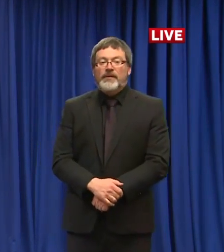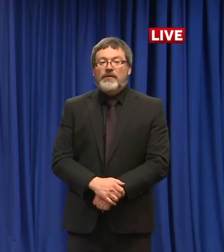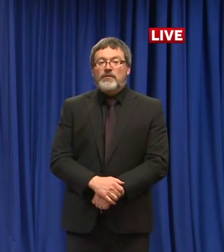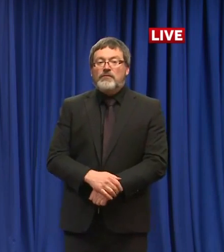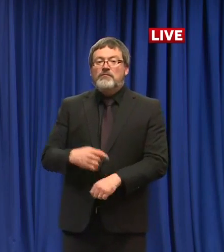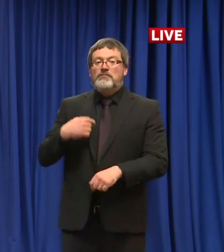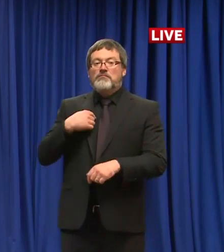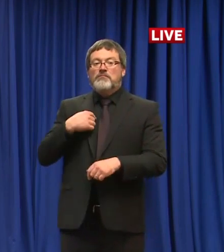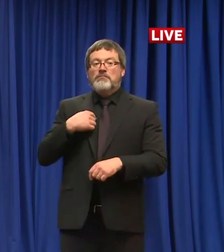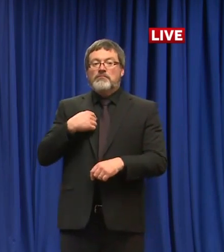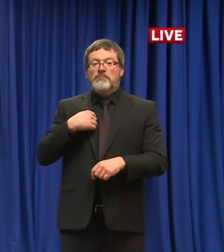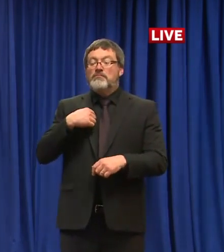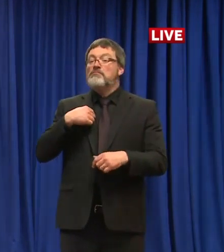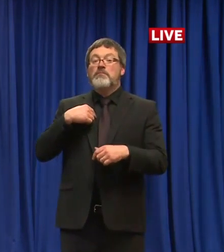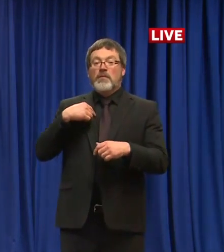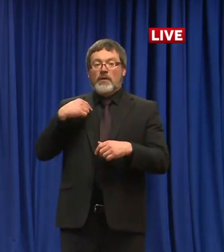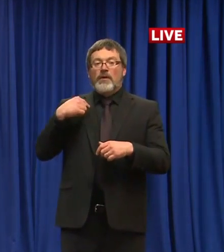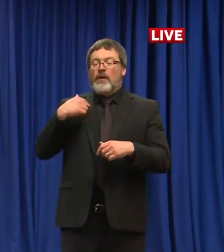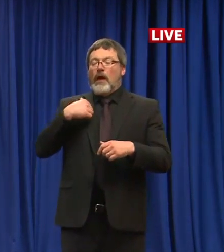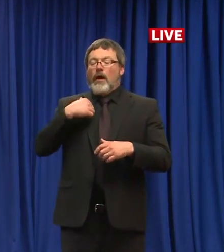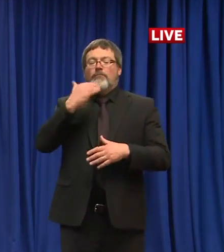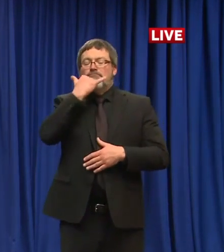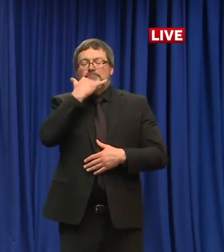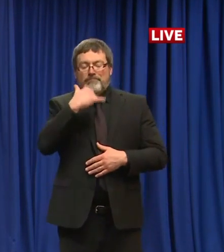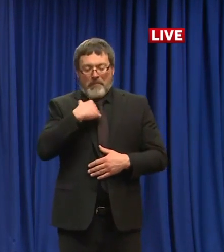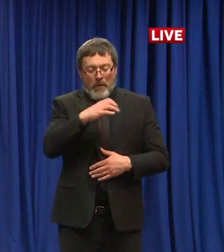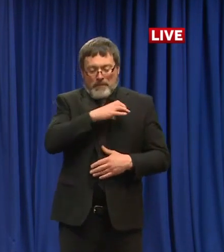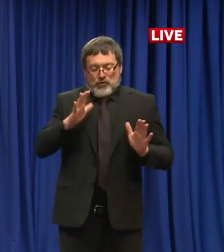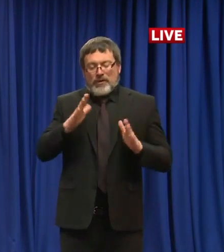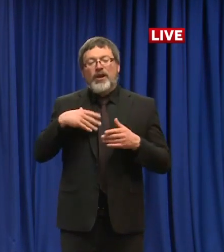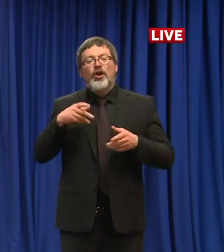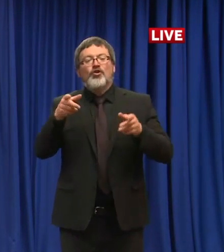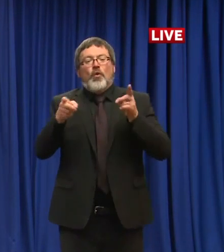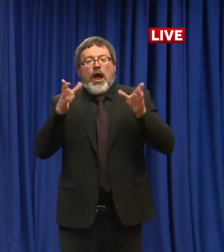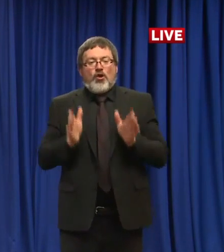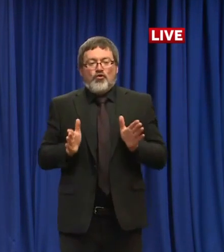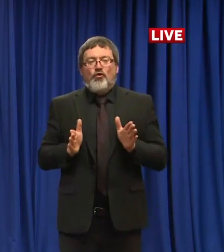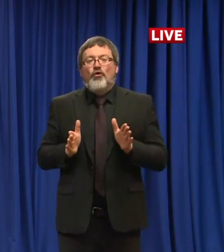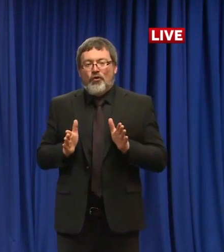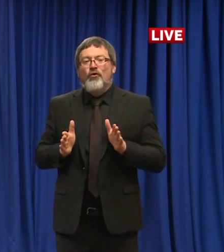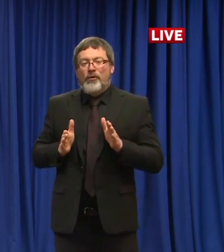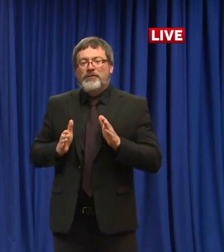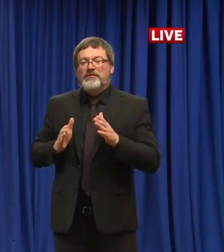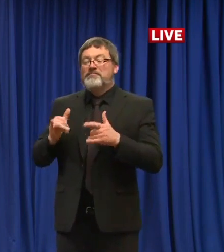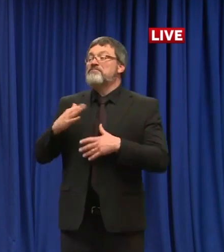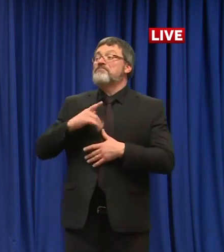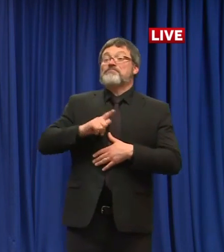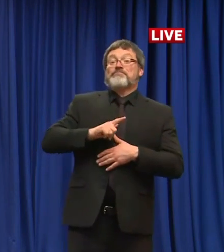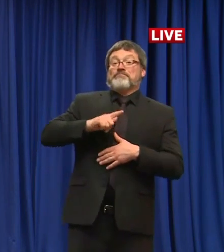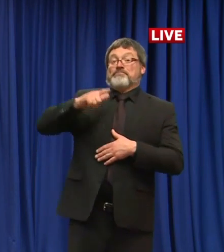THANK YOU GOVERNOR VERY MUCH. I GUESS WE’LL CALL YOU DIRECTOR NOW. I’M NOW GOING TO INVITE DR.